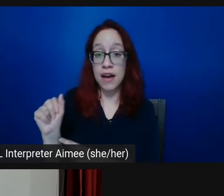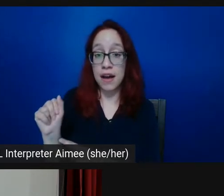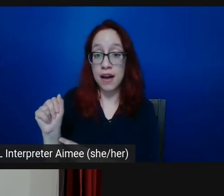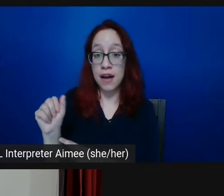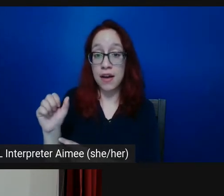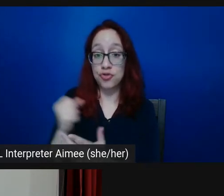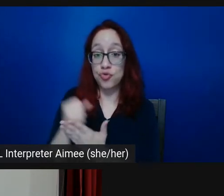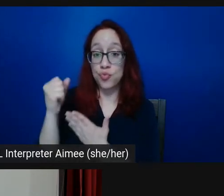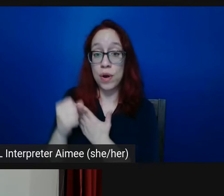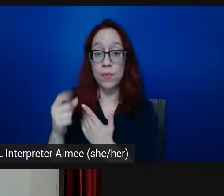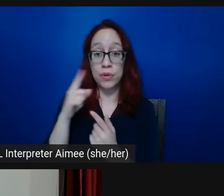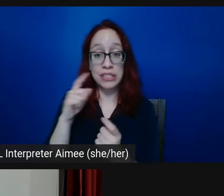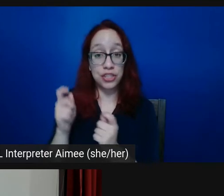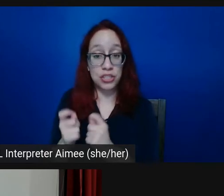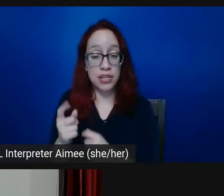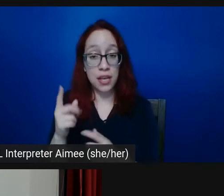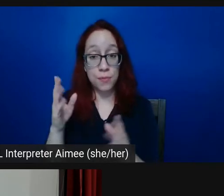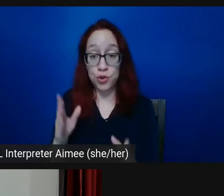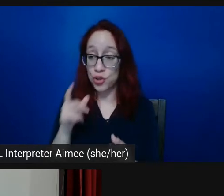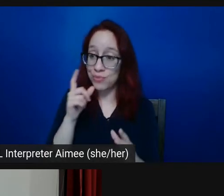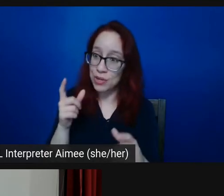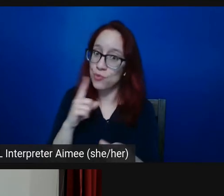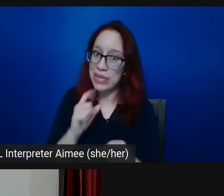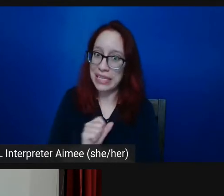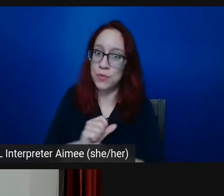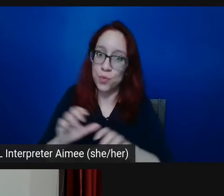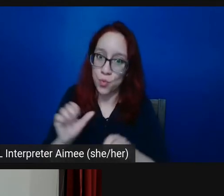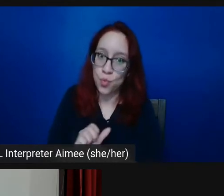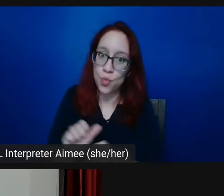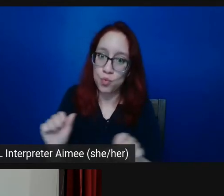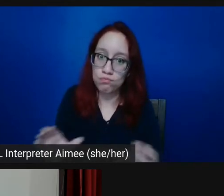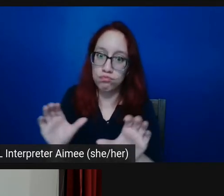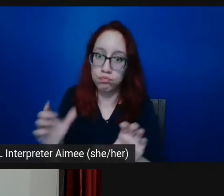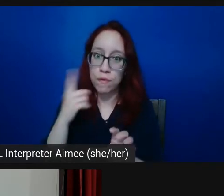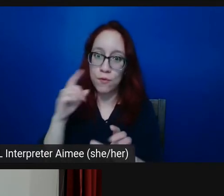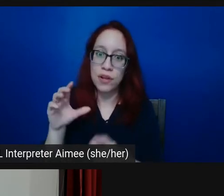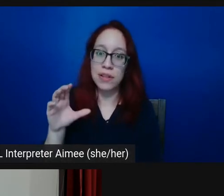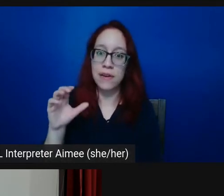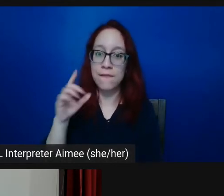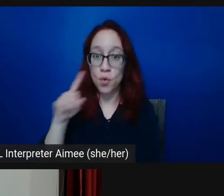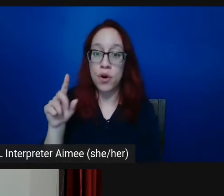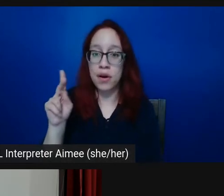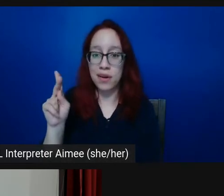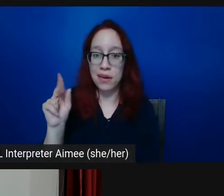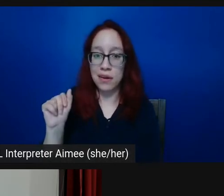Someone that he's put in some effort in somewhere for certainly for Kadence definitely.